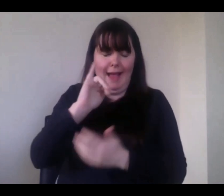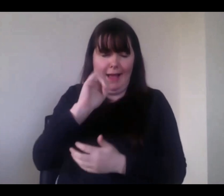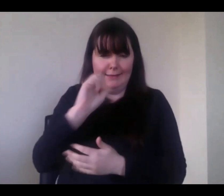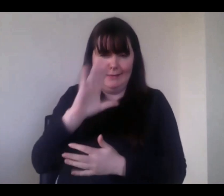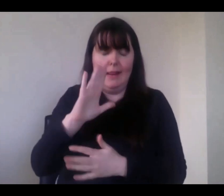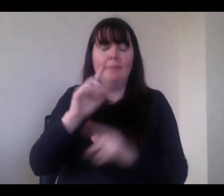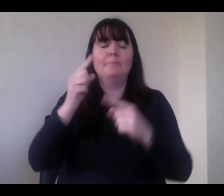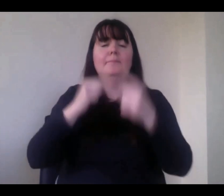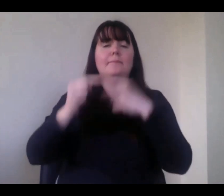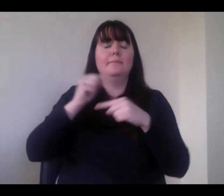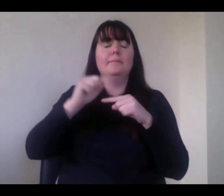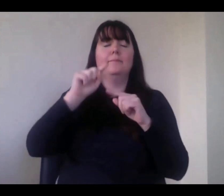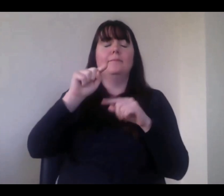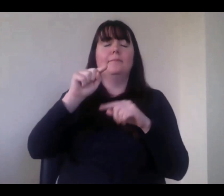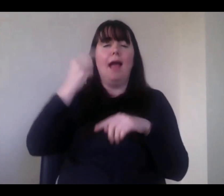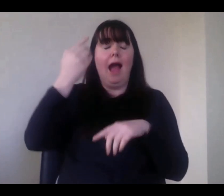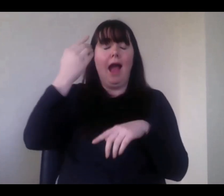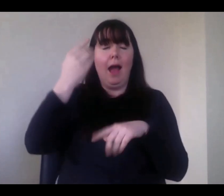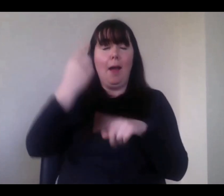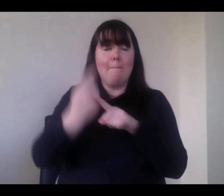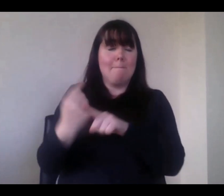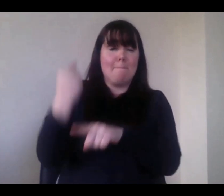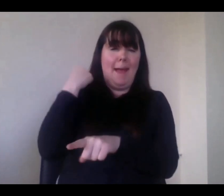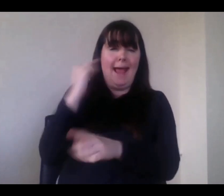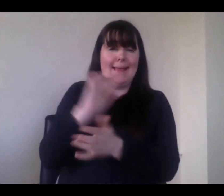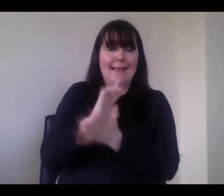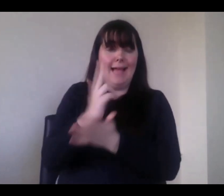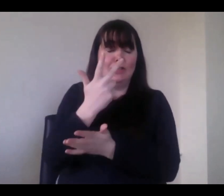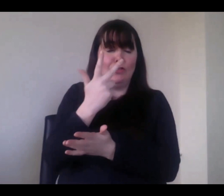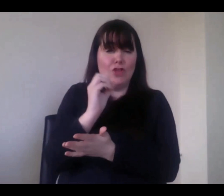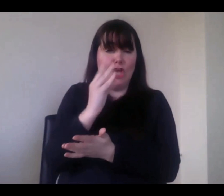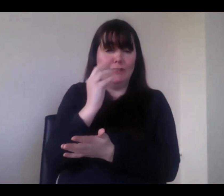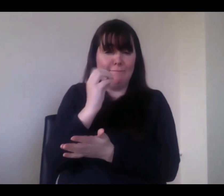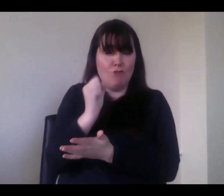than that. I will talk about women's signs and the gendered vocabulary in Ireland that